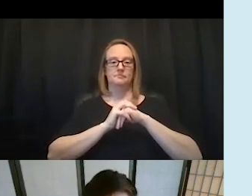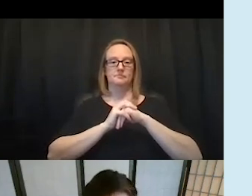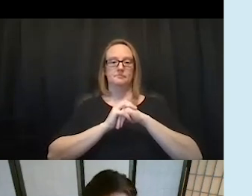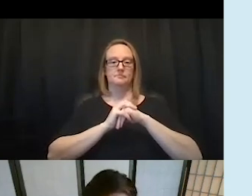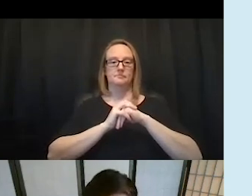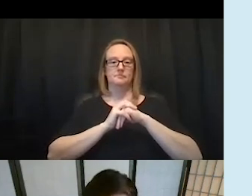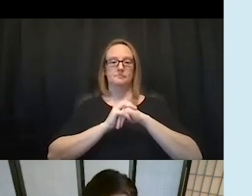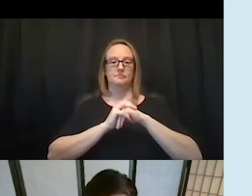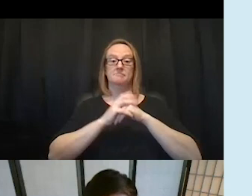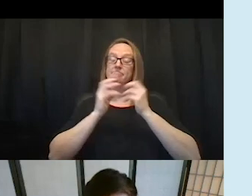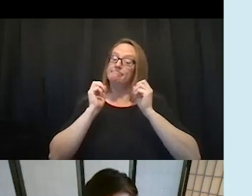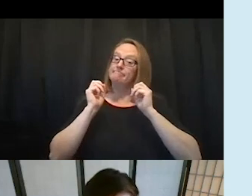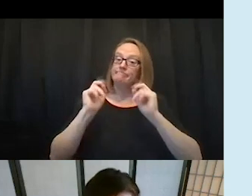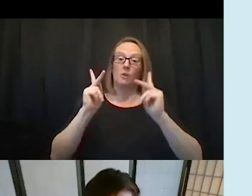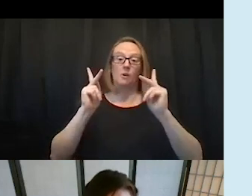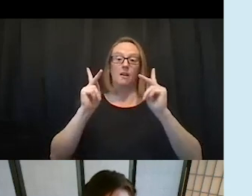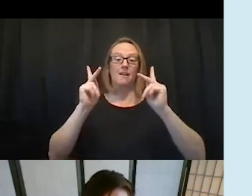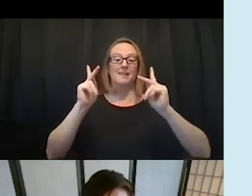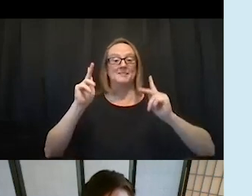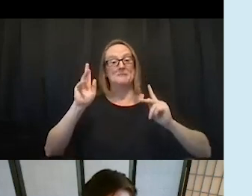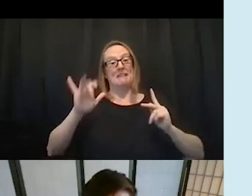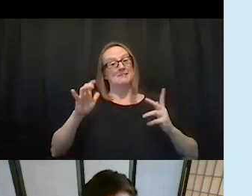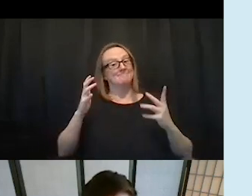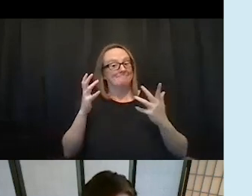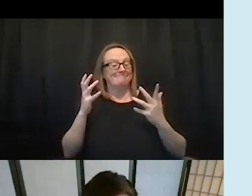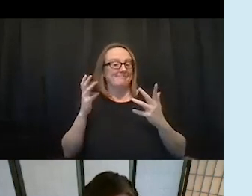Yeah, so that's- that's all for that segment